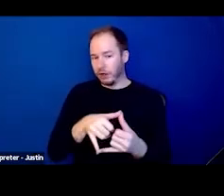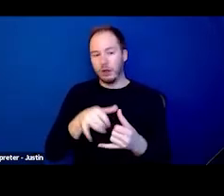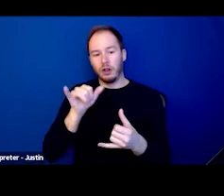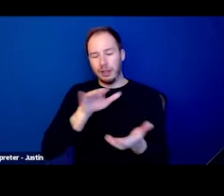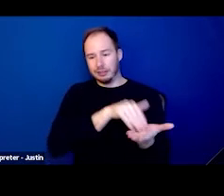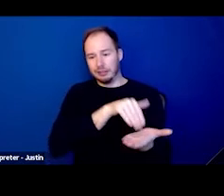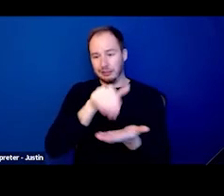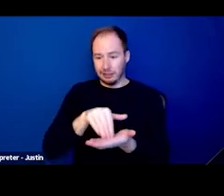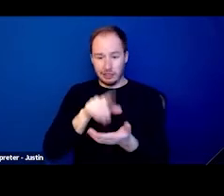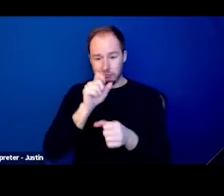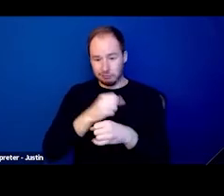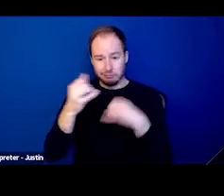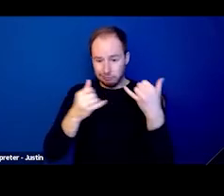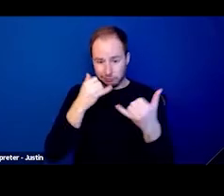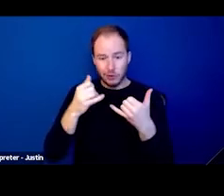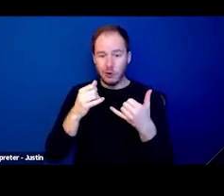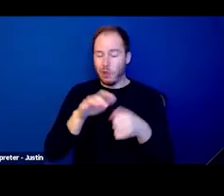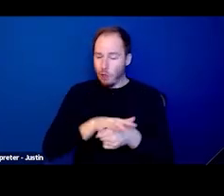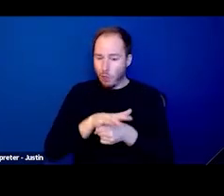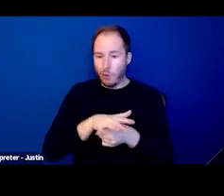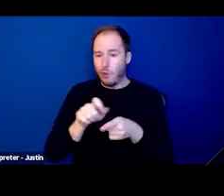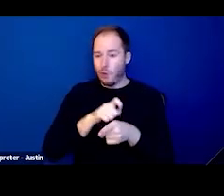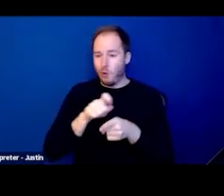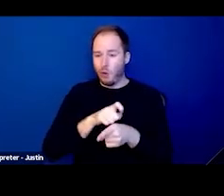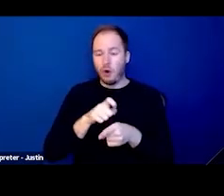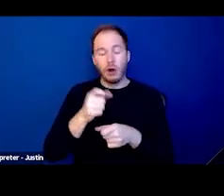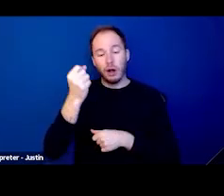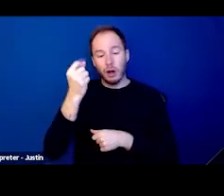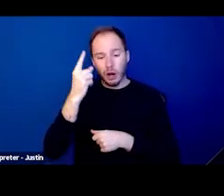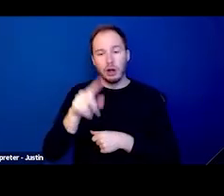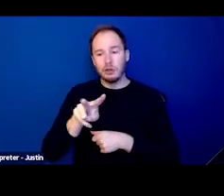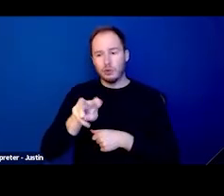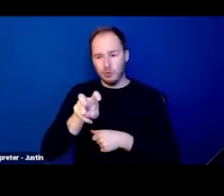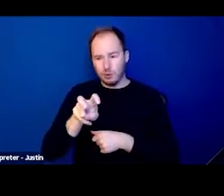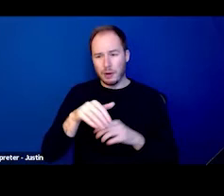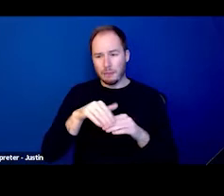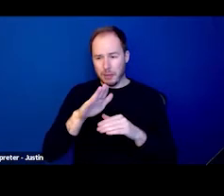were answering local calls. But there were 200 plus counties needing coverage.